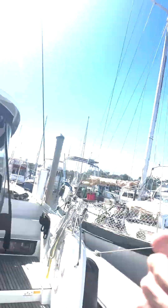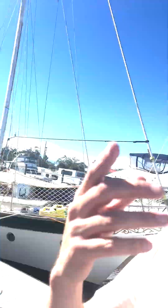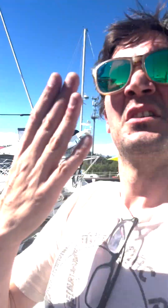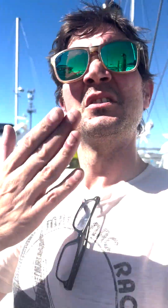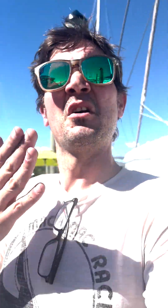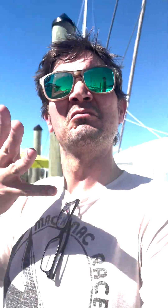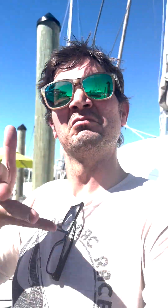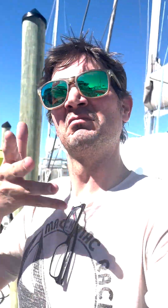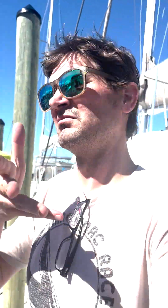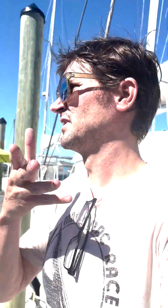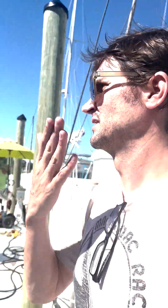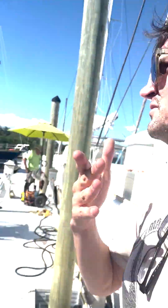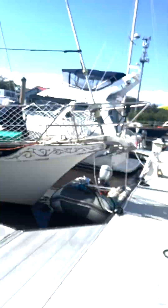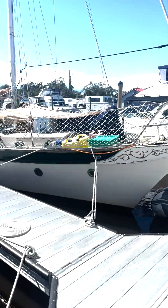Some people have left their boats here for a very long time.